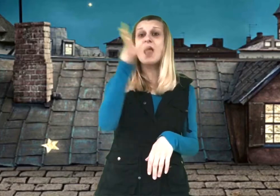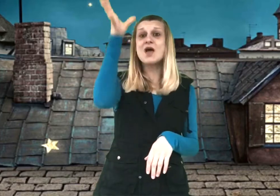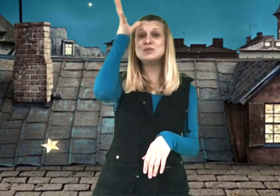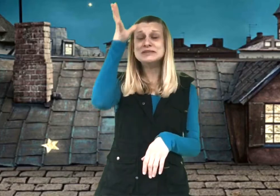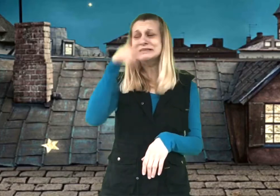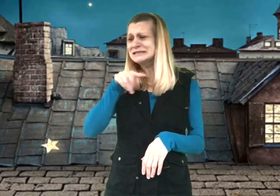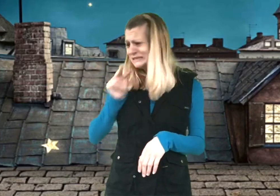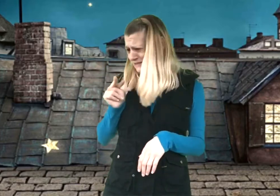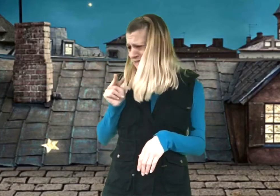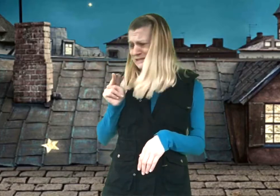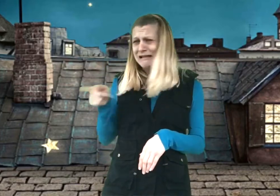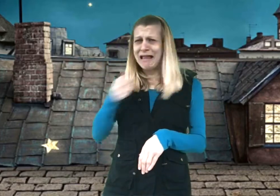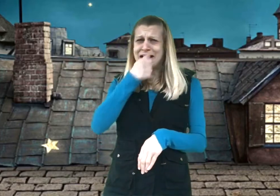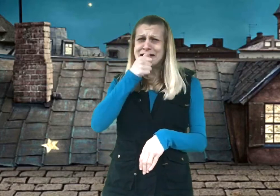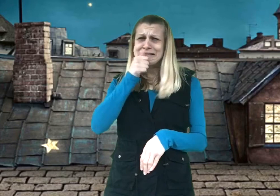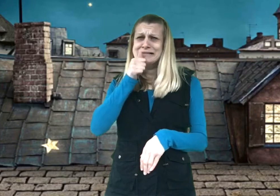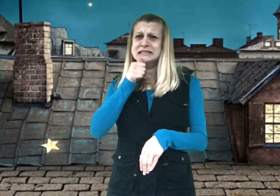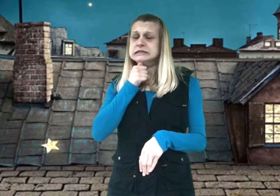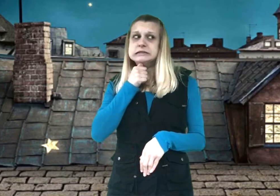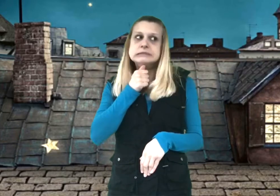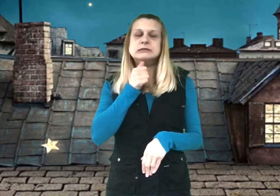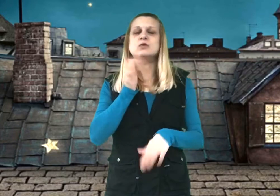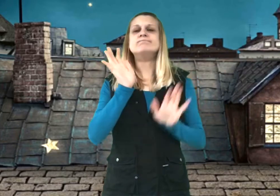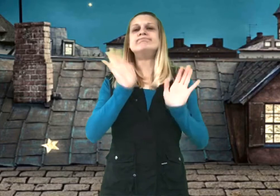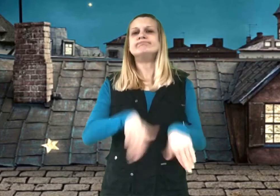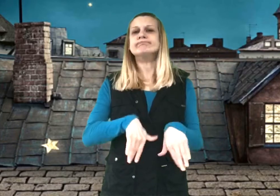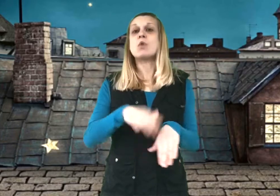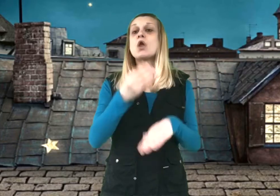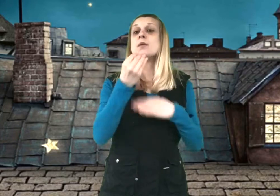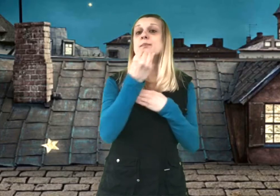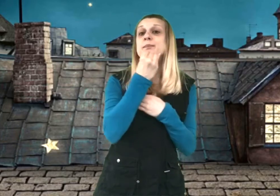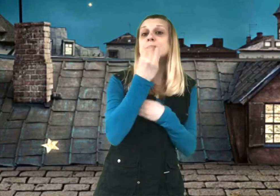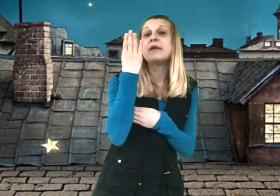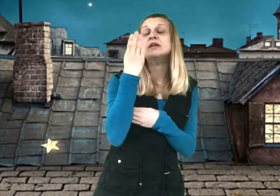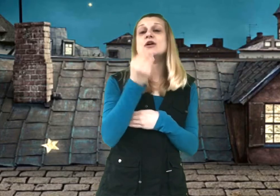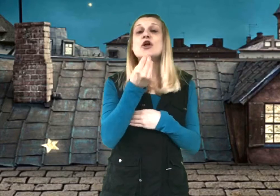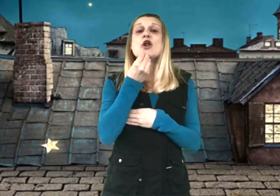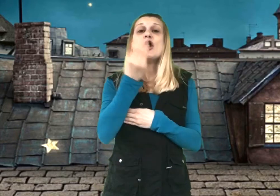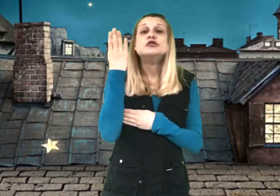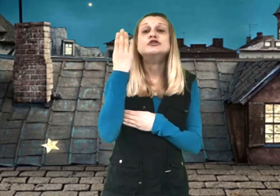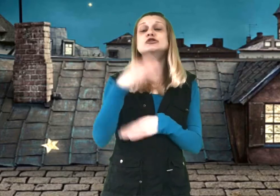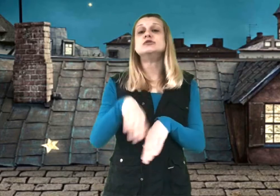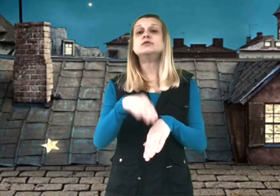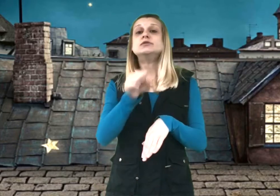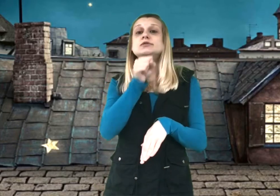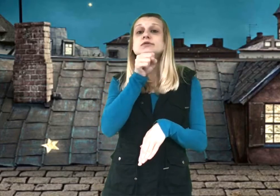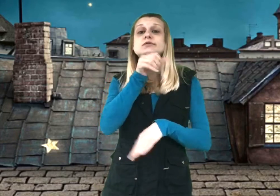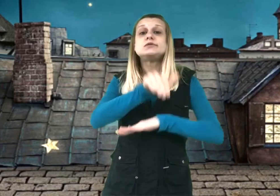And although his father and mother often went without their own share of lunch or supper